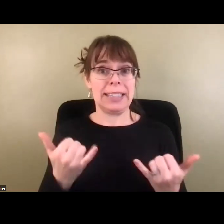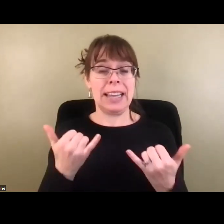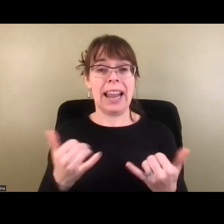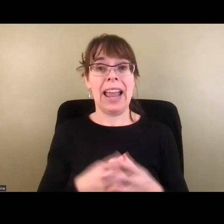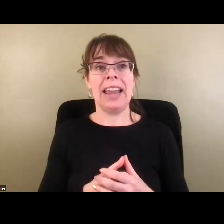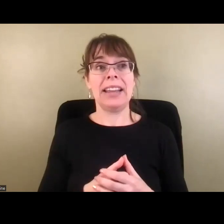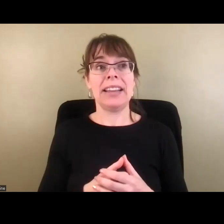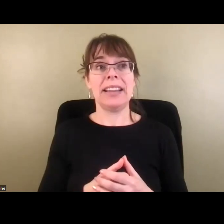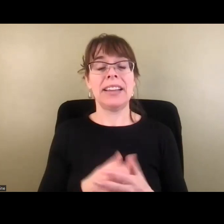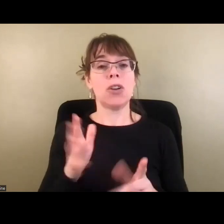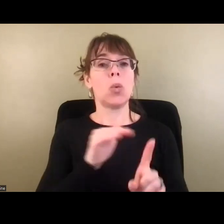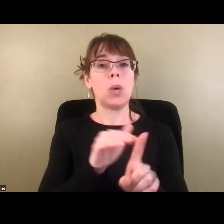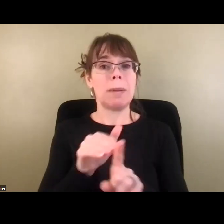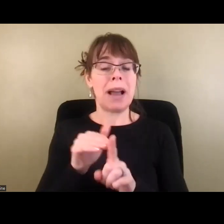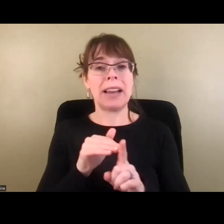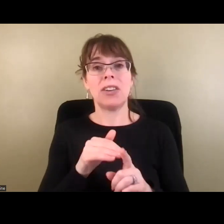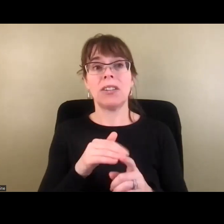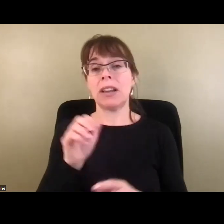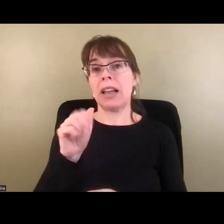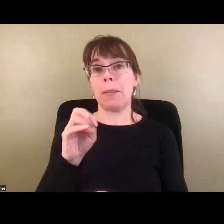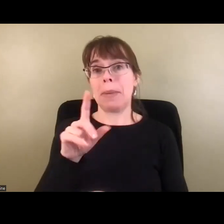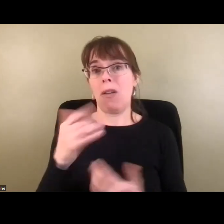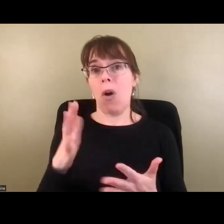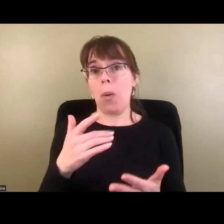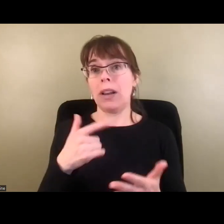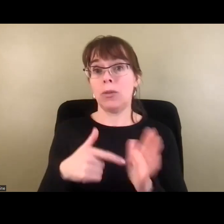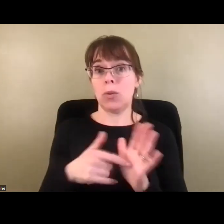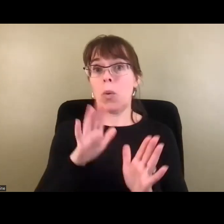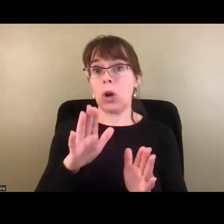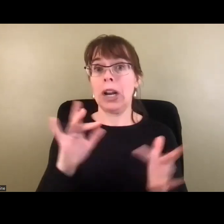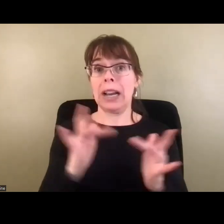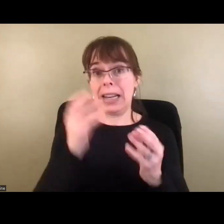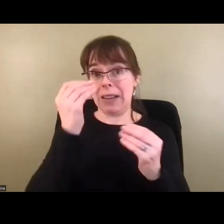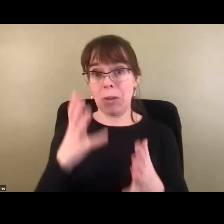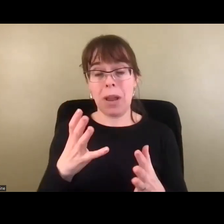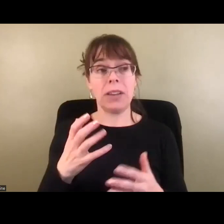And just a reminder, you know, Amanda shared her contact information. So if you would like to,